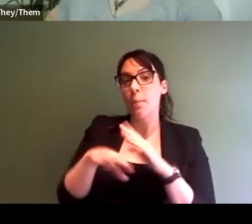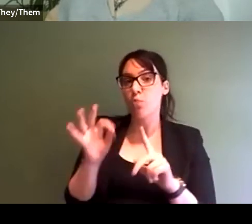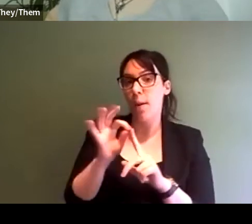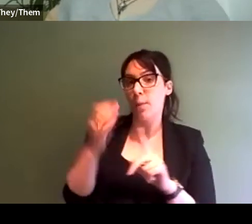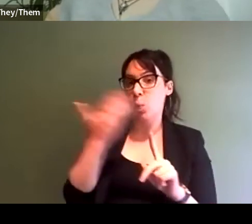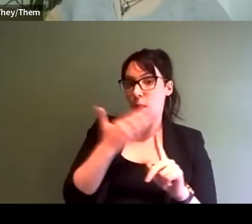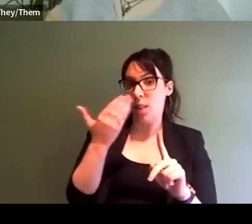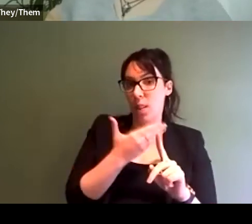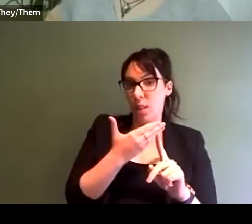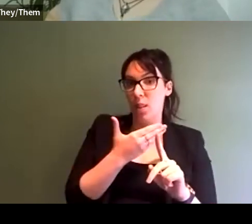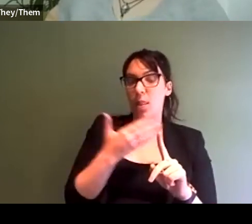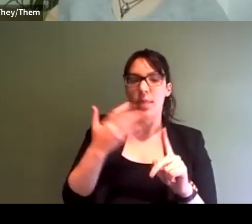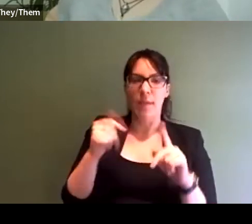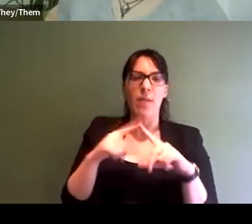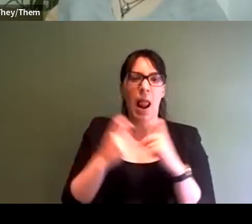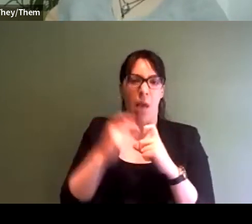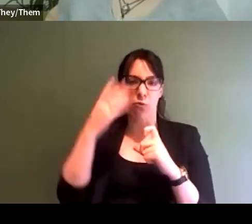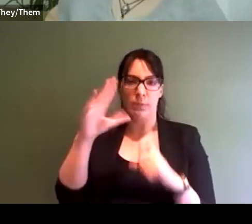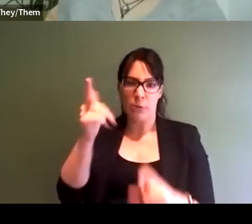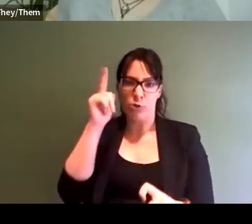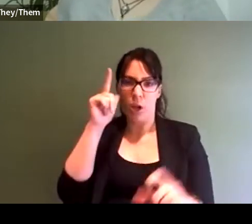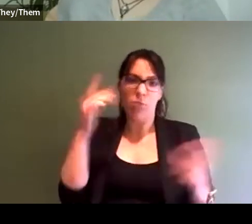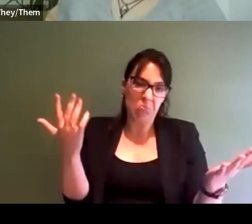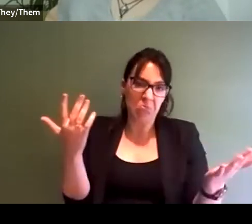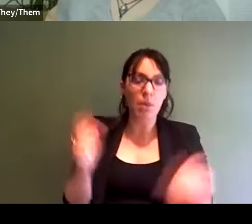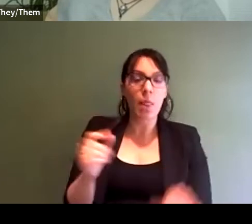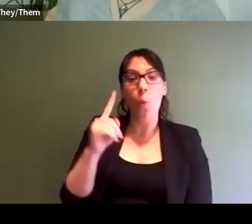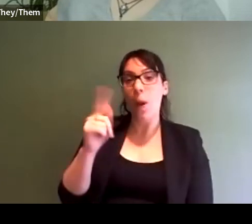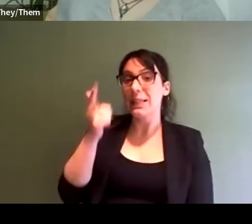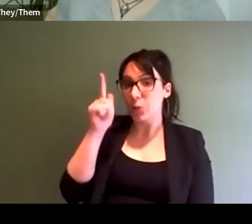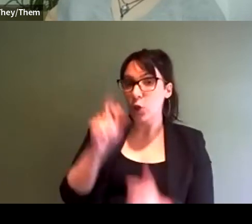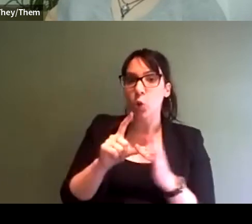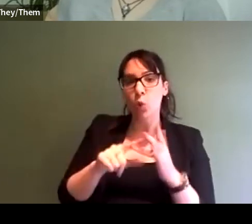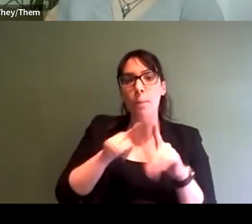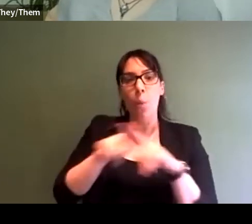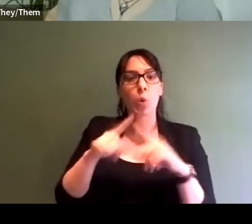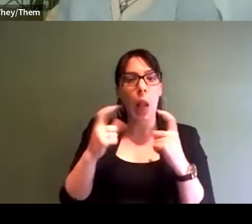They obviously have a classroom teacher so that's the one teacher that does most of the lessons.